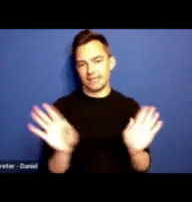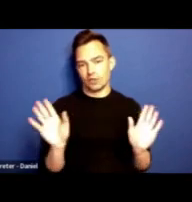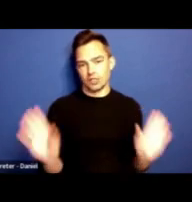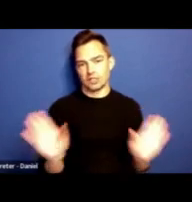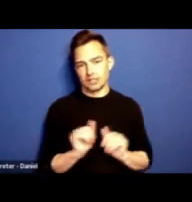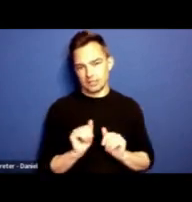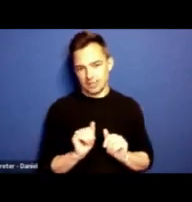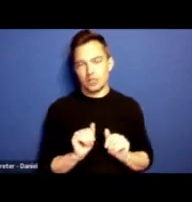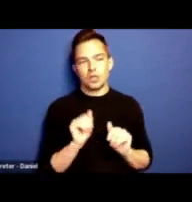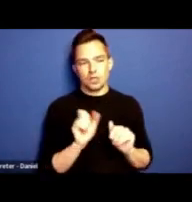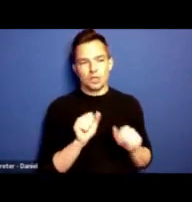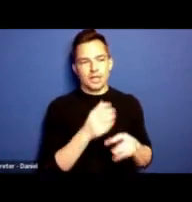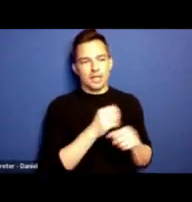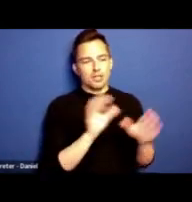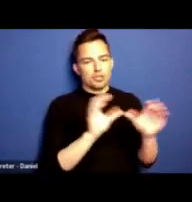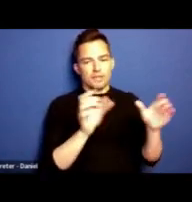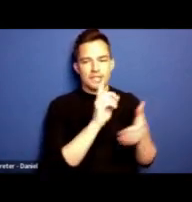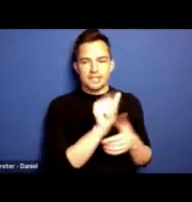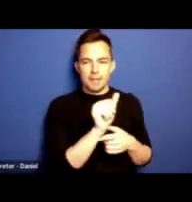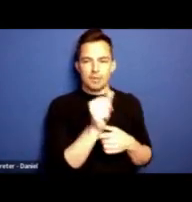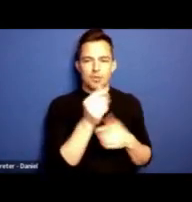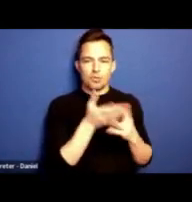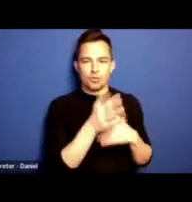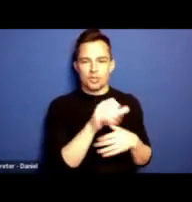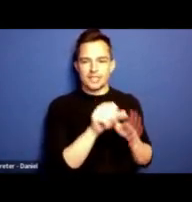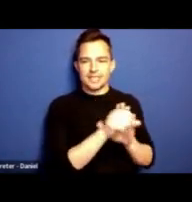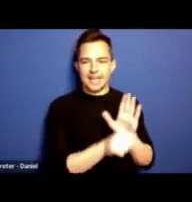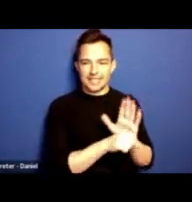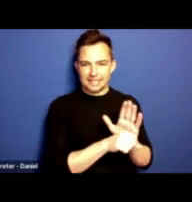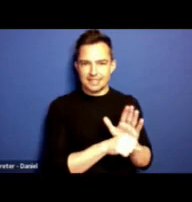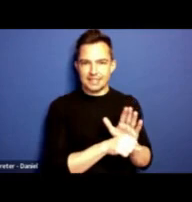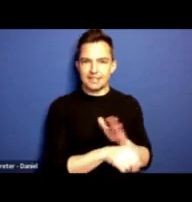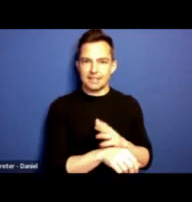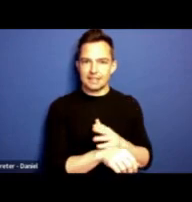certified disabled through your state. You don't have to go I'm sorry, did I say 65 an hour, I